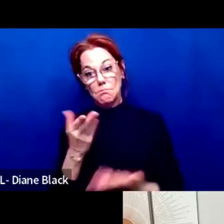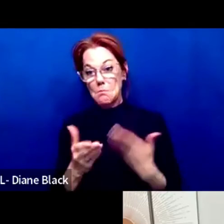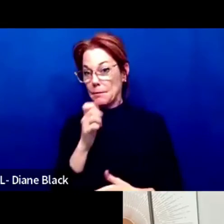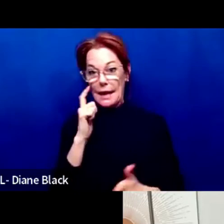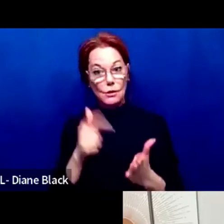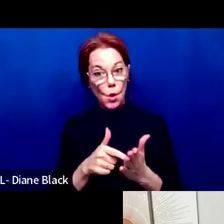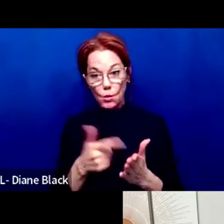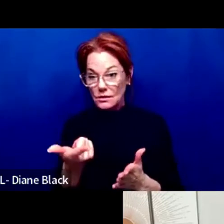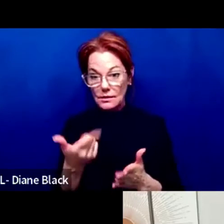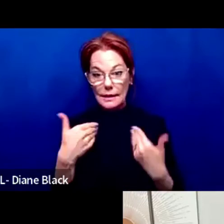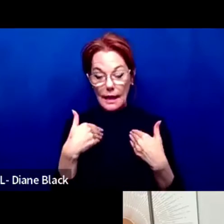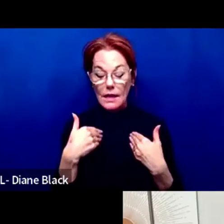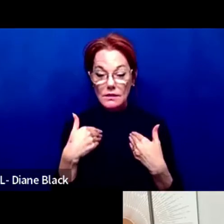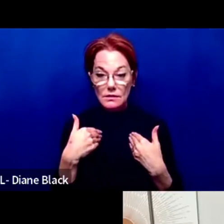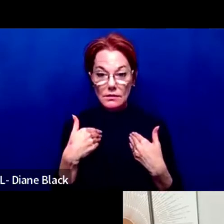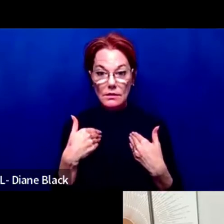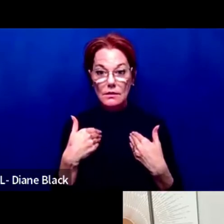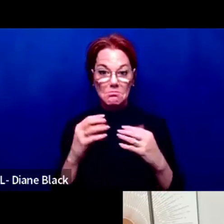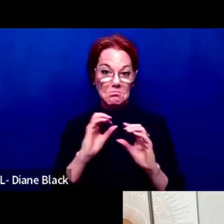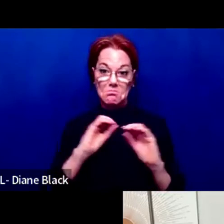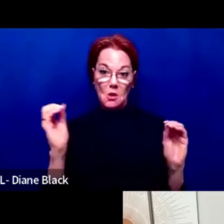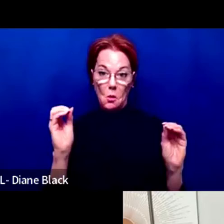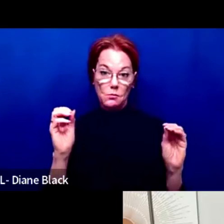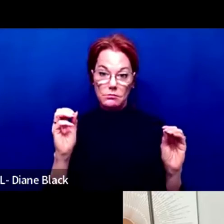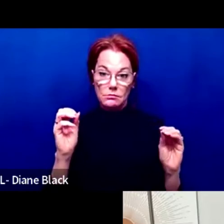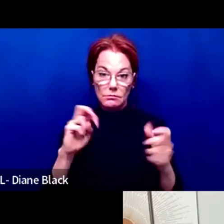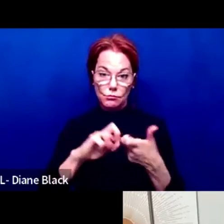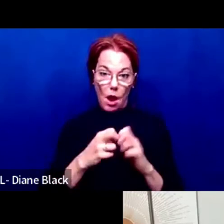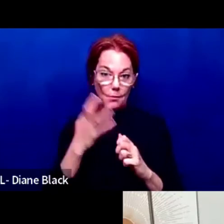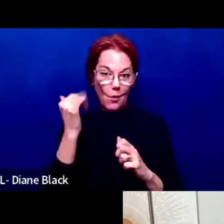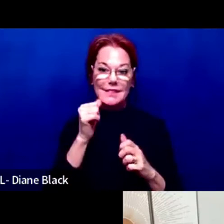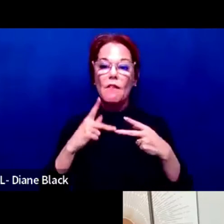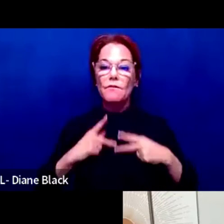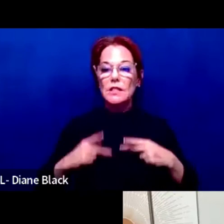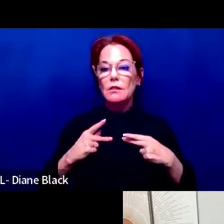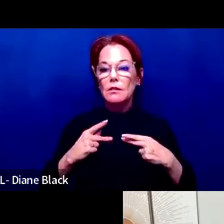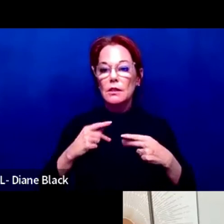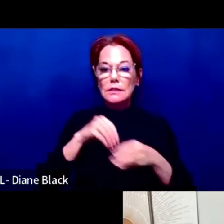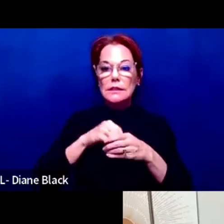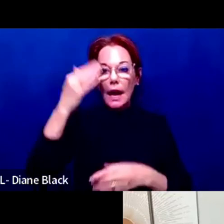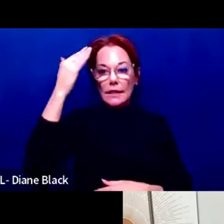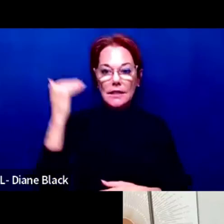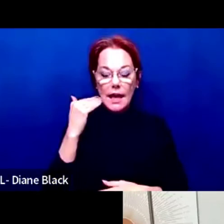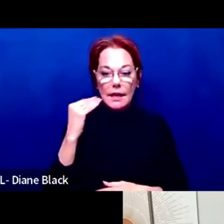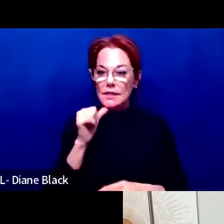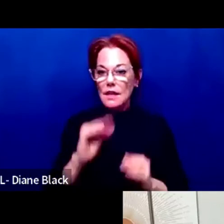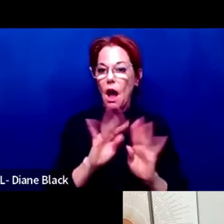he has any problems because it's not physical, it's in his head. And it's not it's not obvious, we call that the invisible